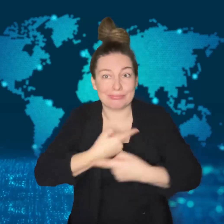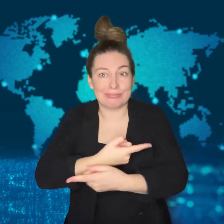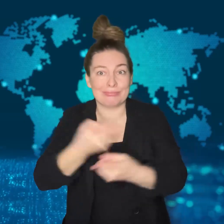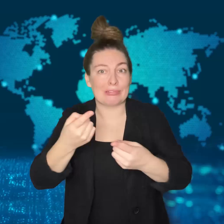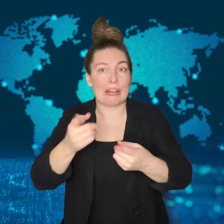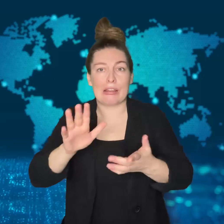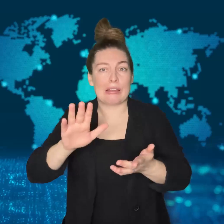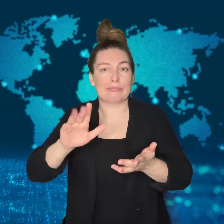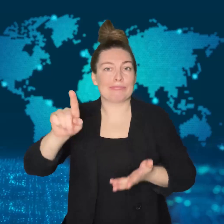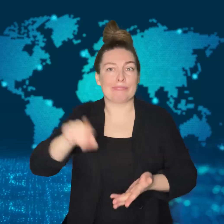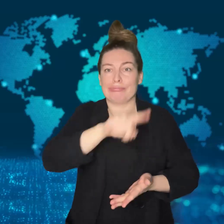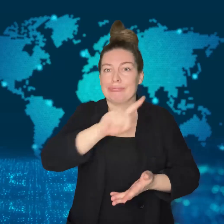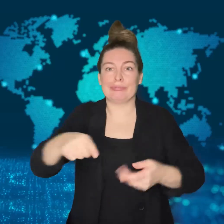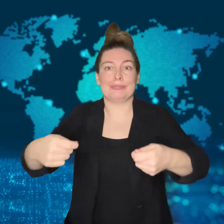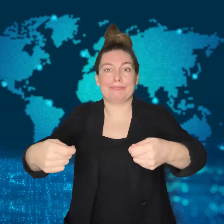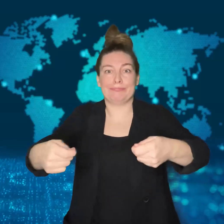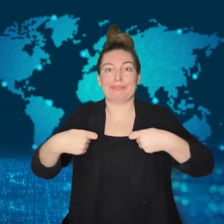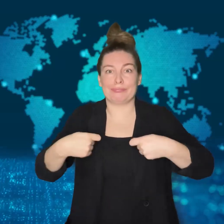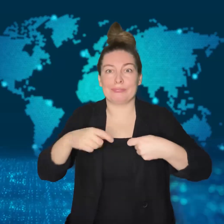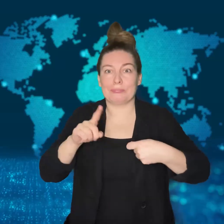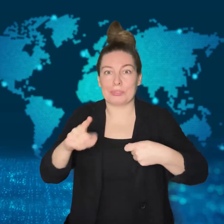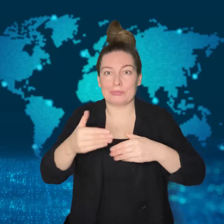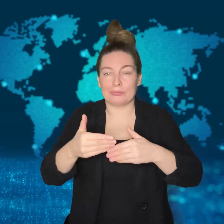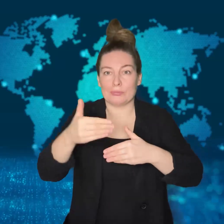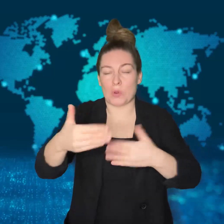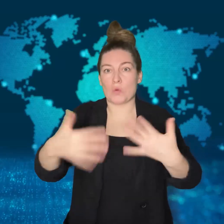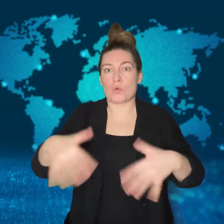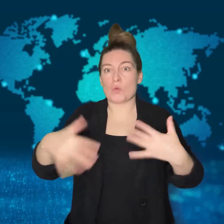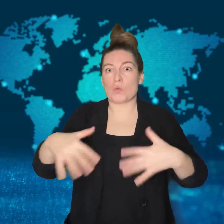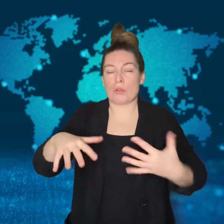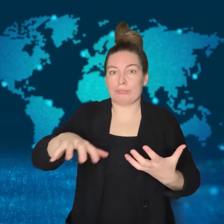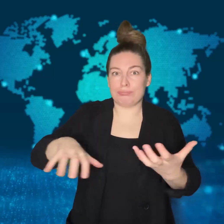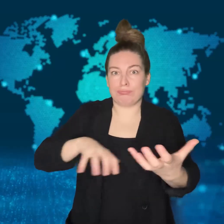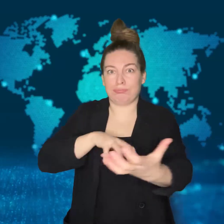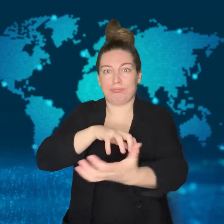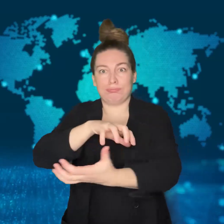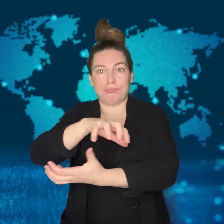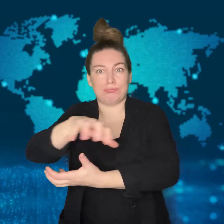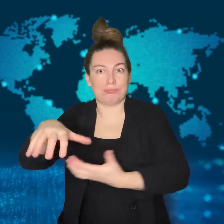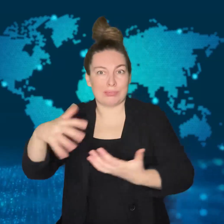The impeachment attempt, led by the opposition party,